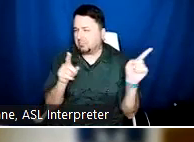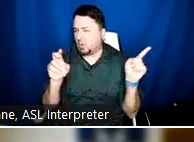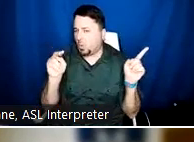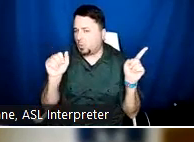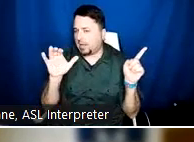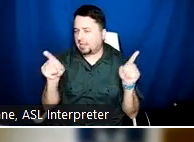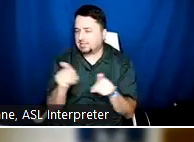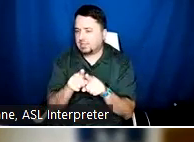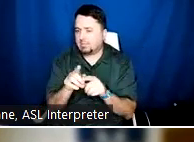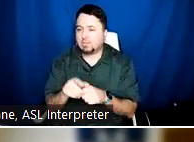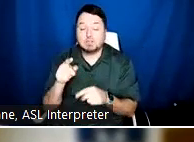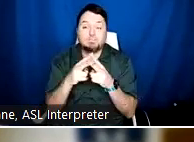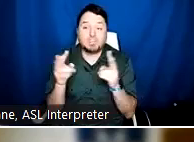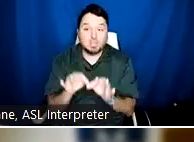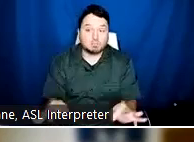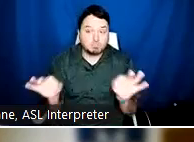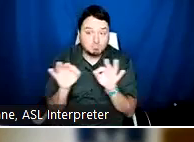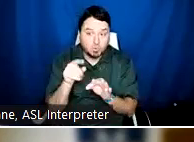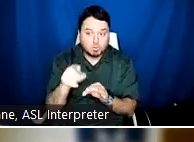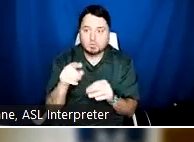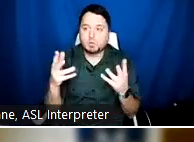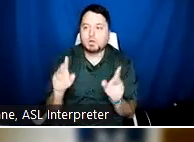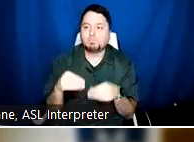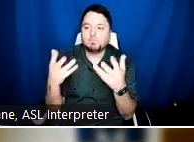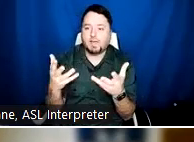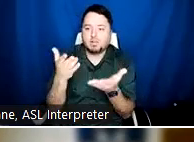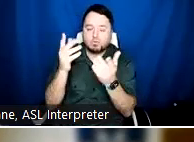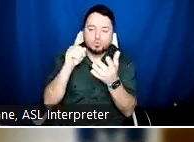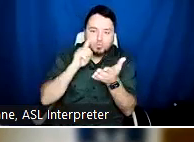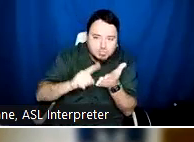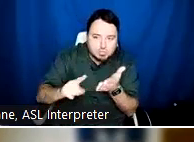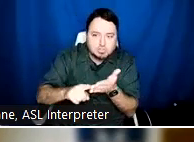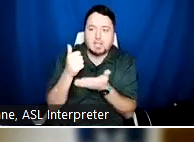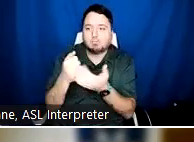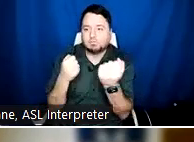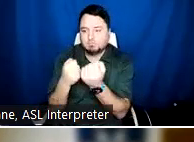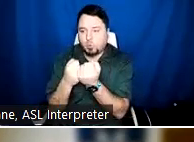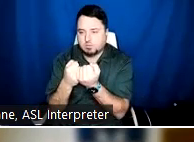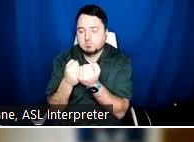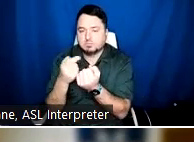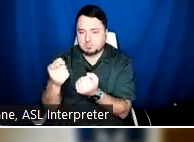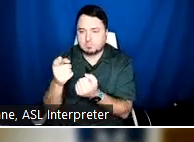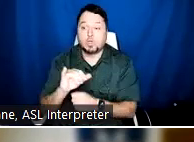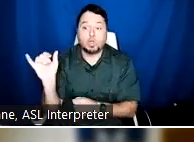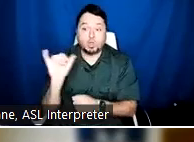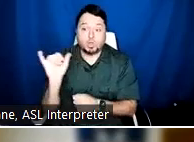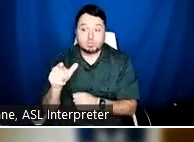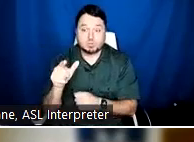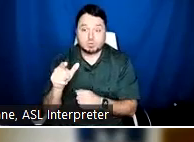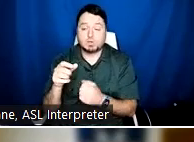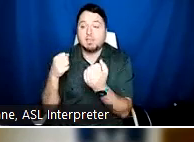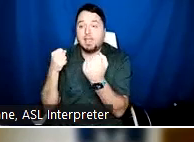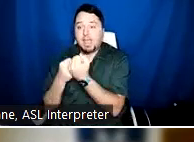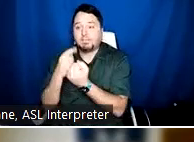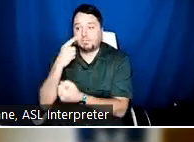very important to provide the research to support our efforts as well as advocate for policy changes